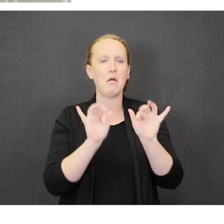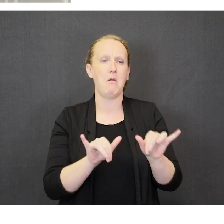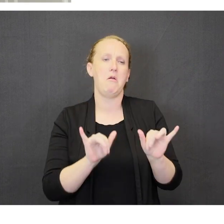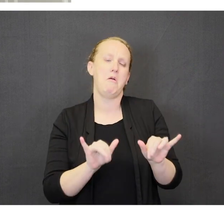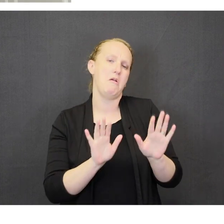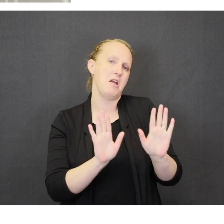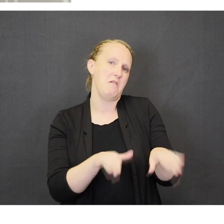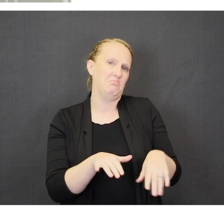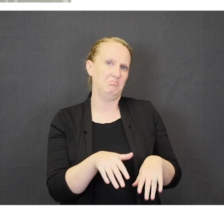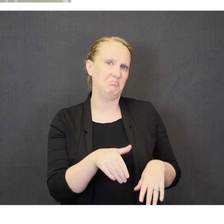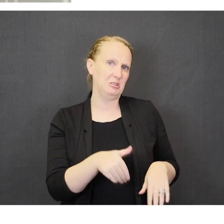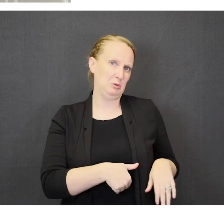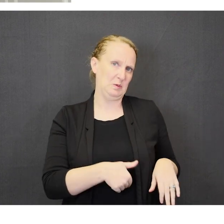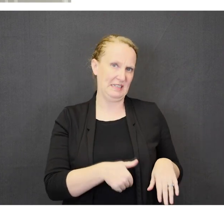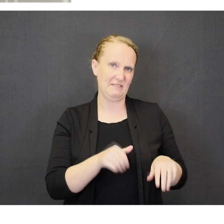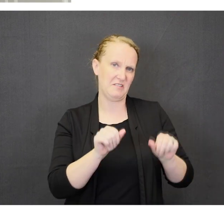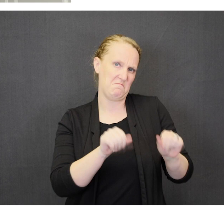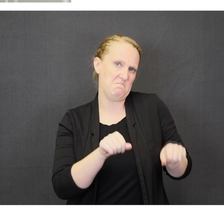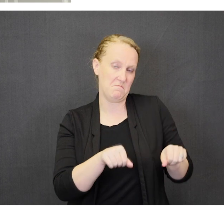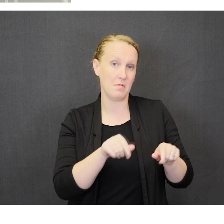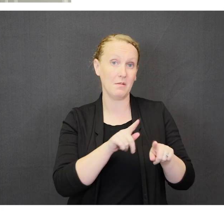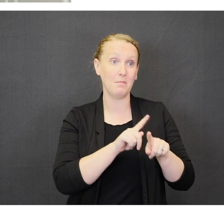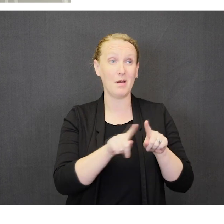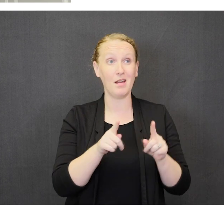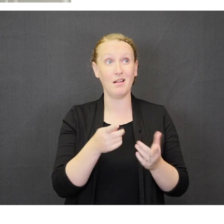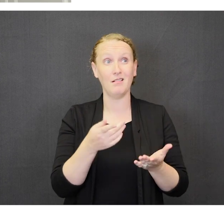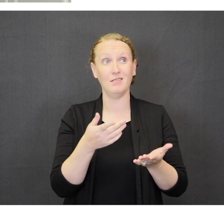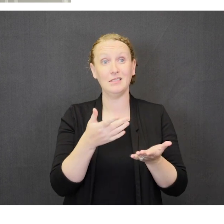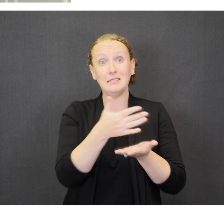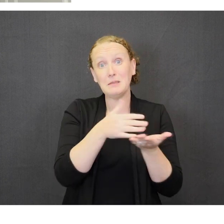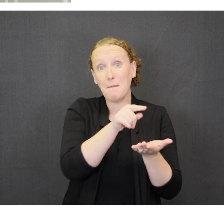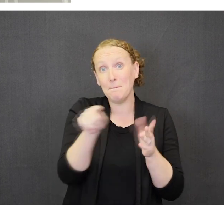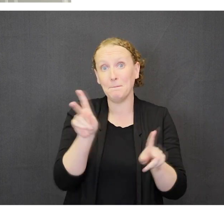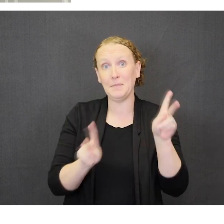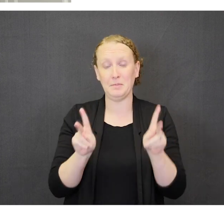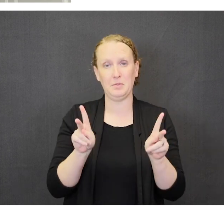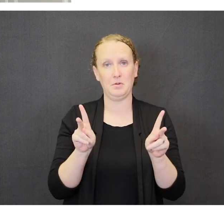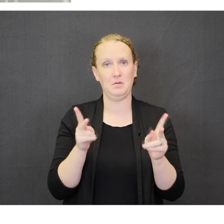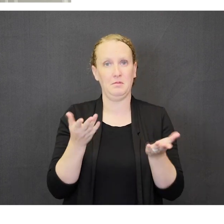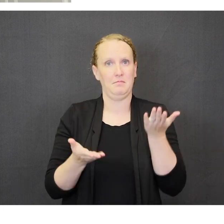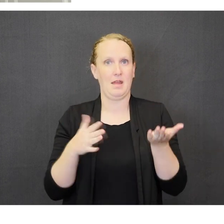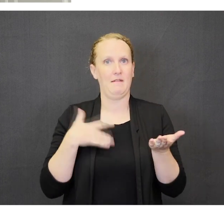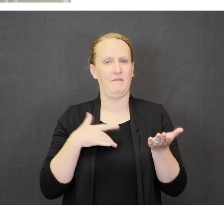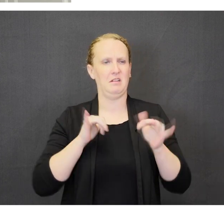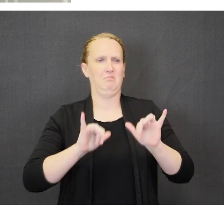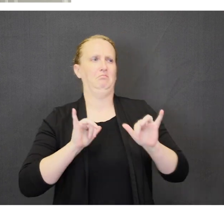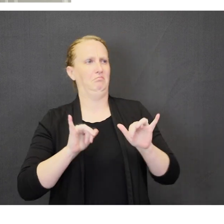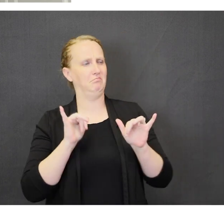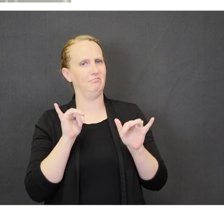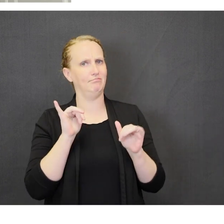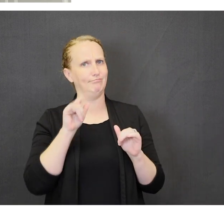intuitive but it just has to do with honesty and what I mean by that is that